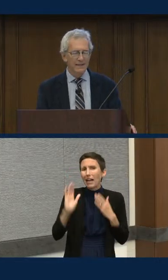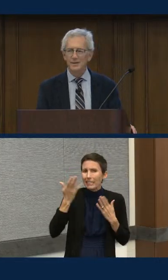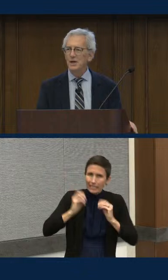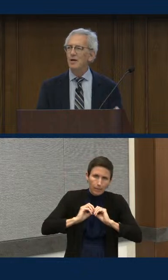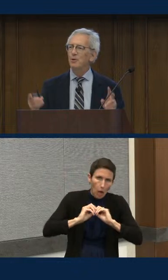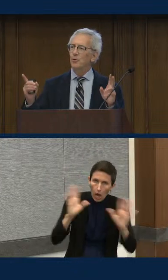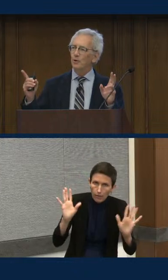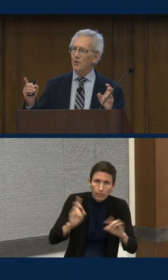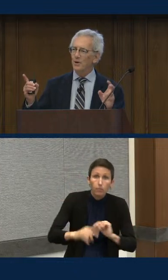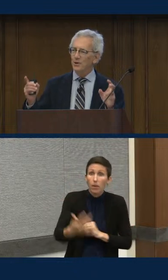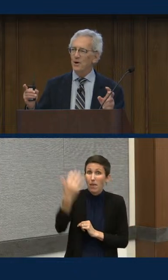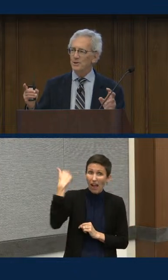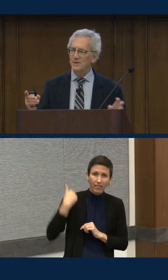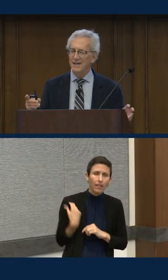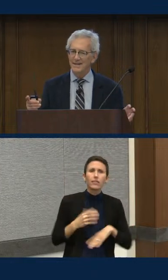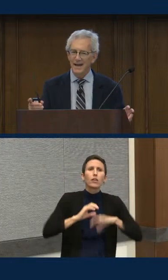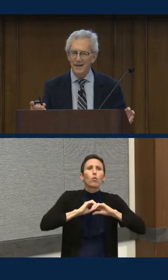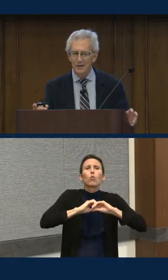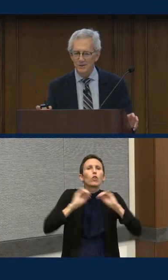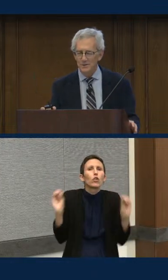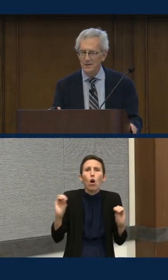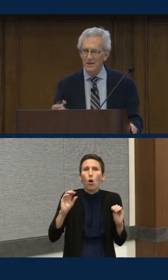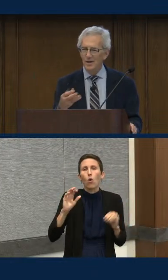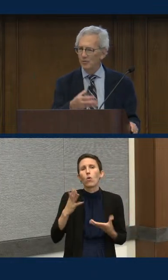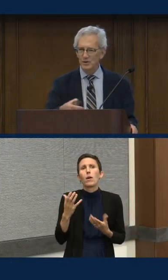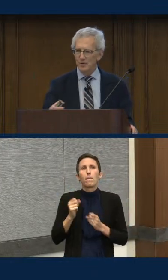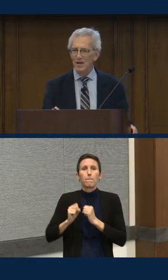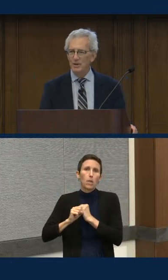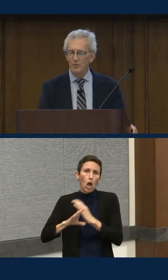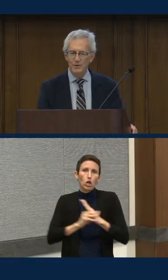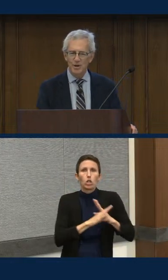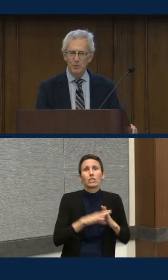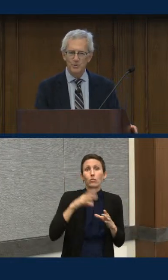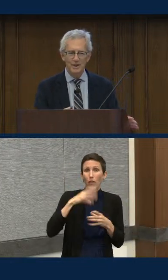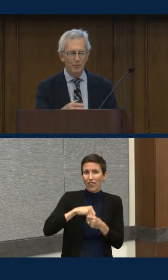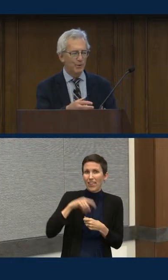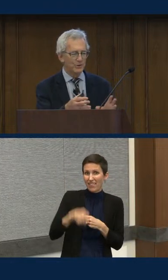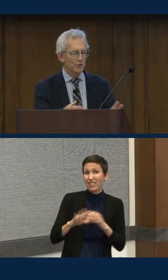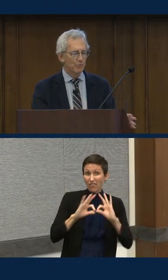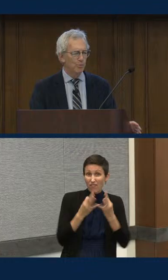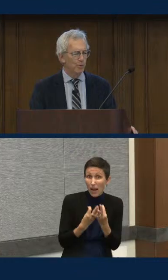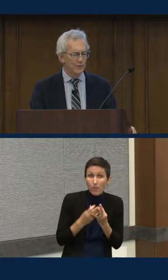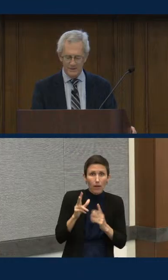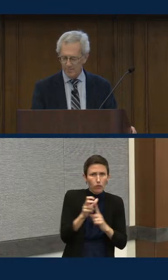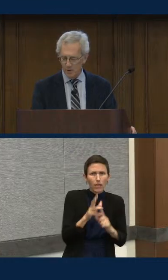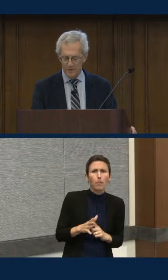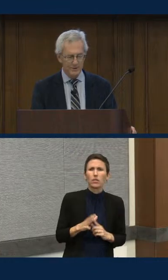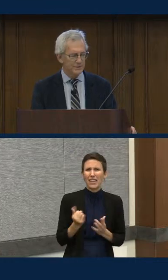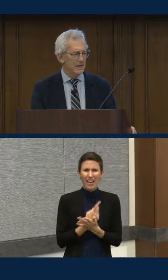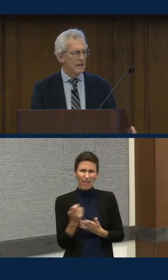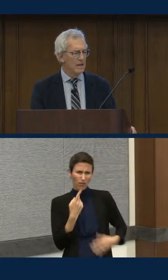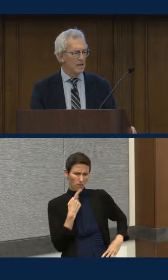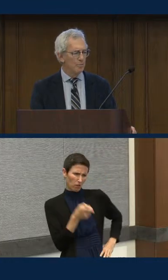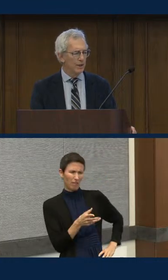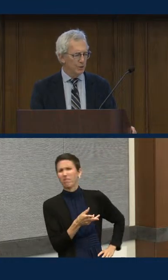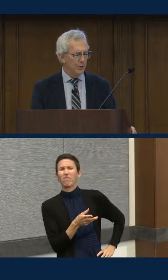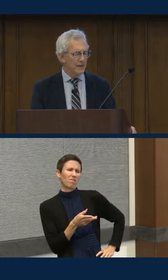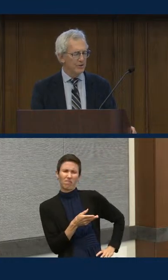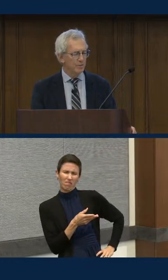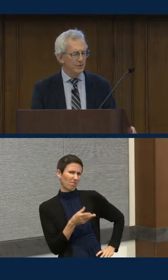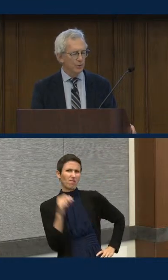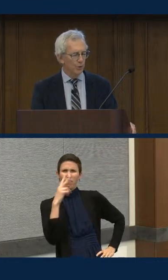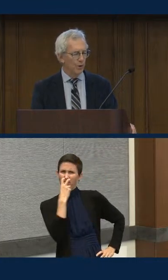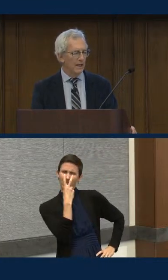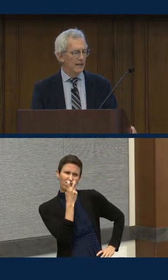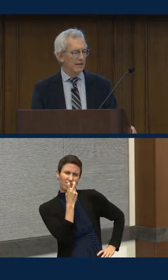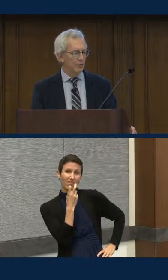time there were no endogenous n